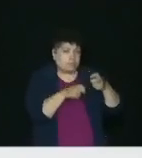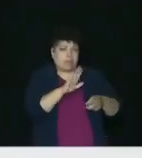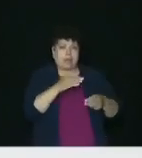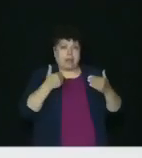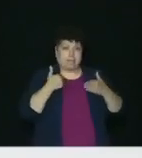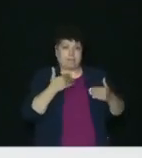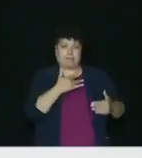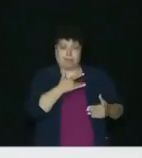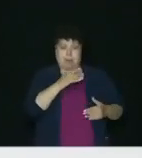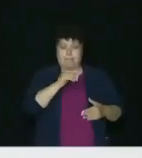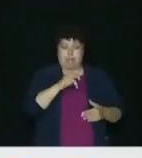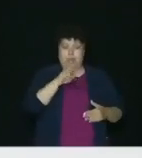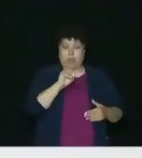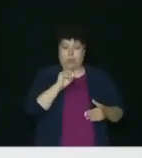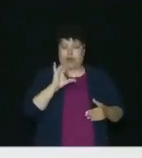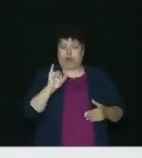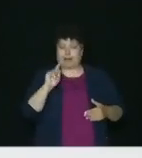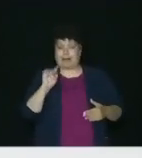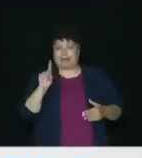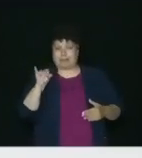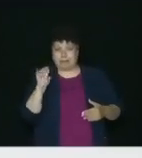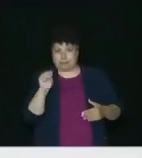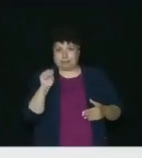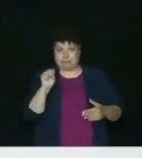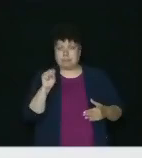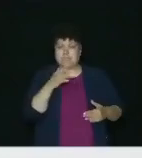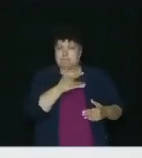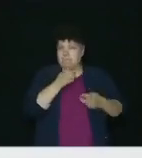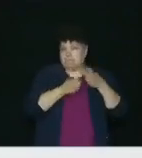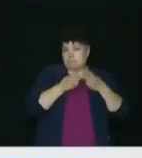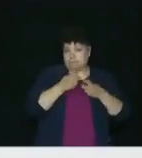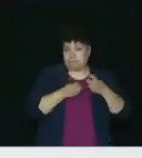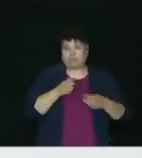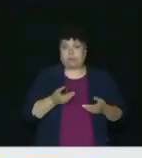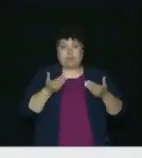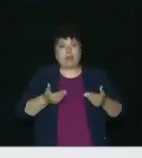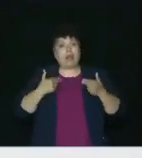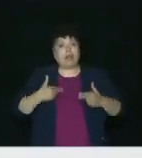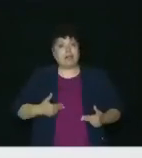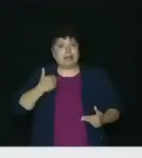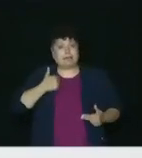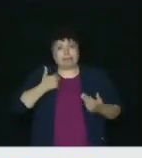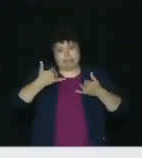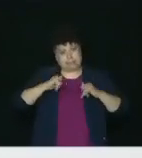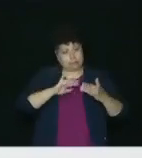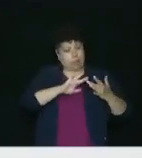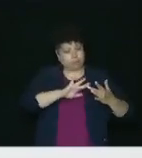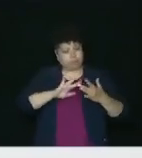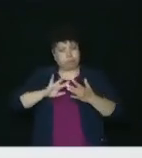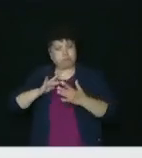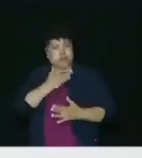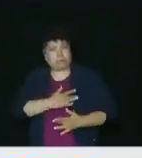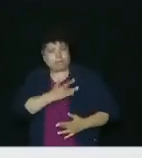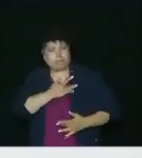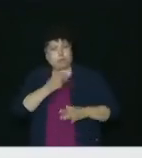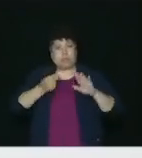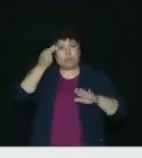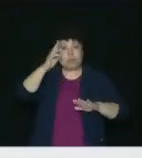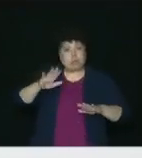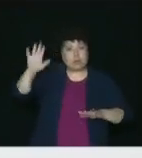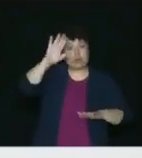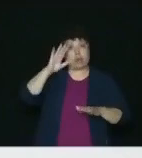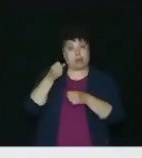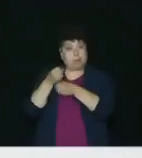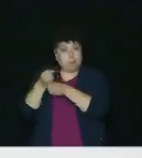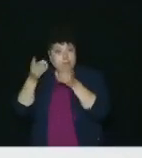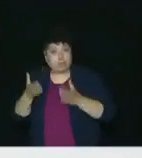THESE FOR THE MANUFACTURER